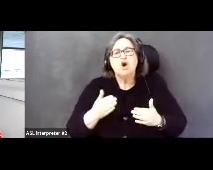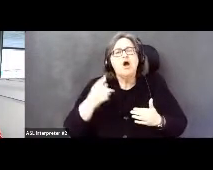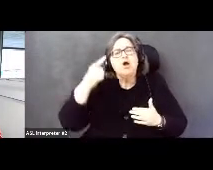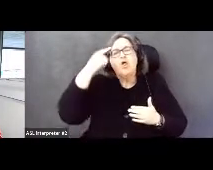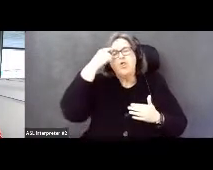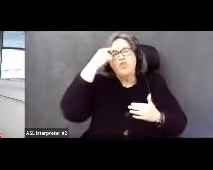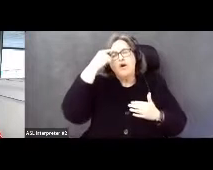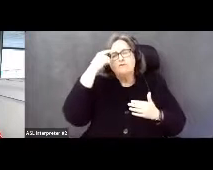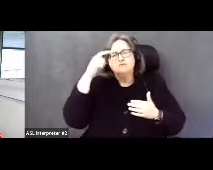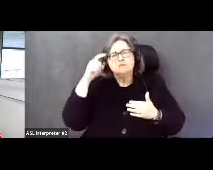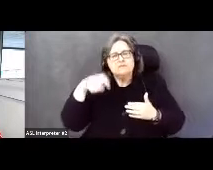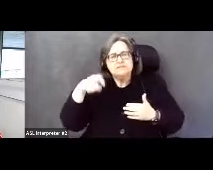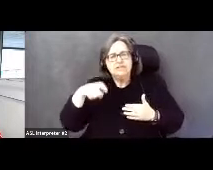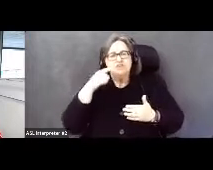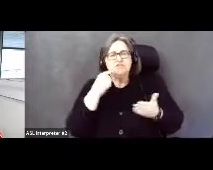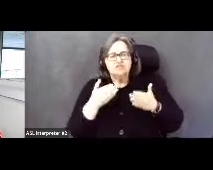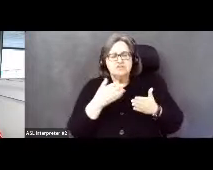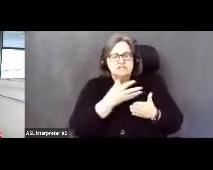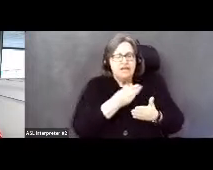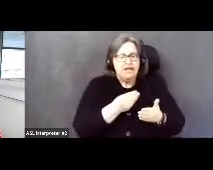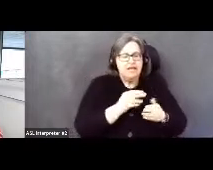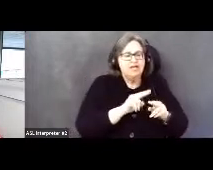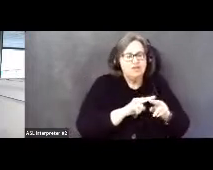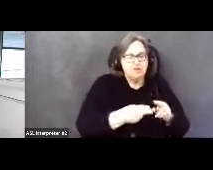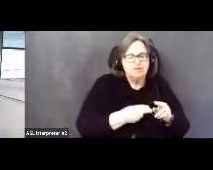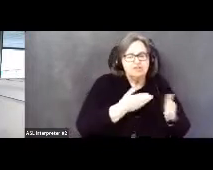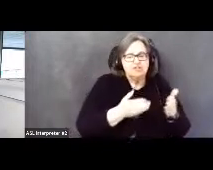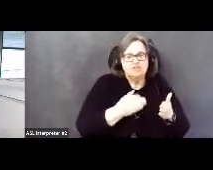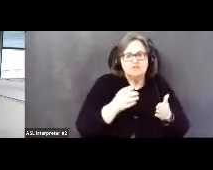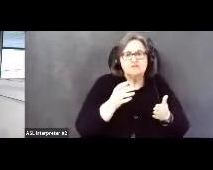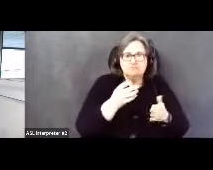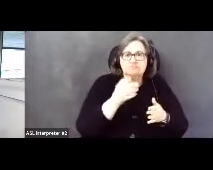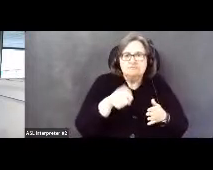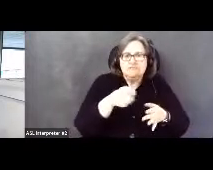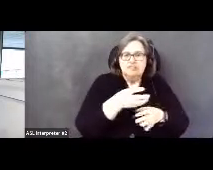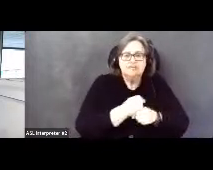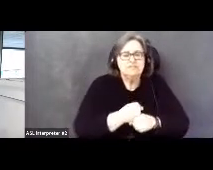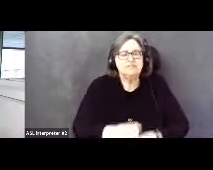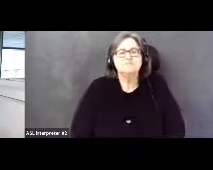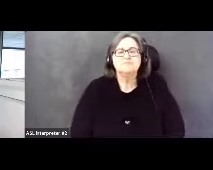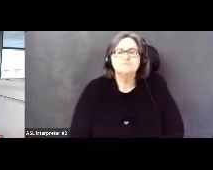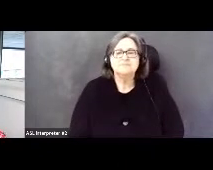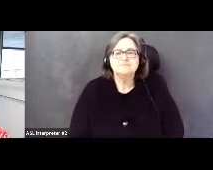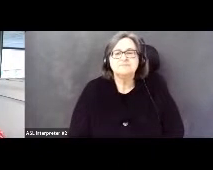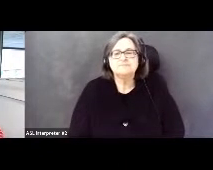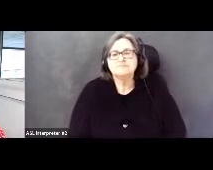in the services being received. And the next one please?